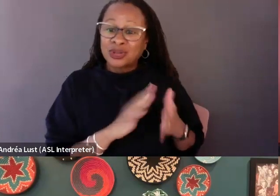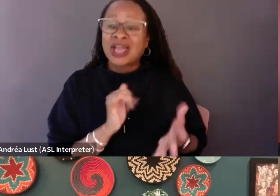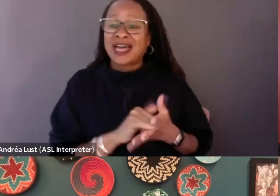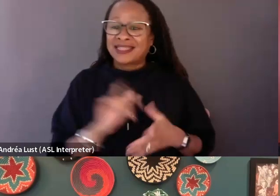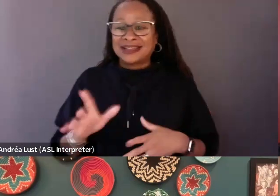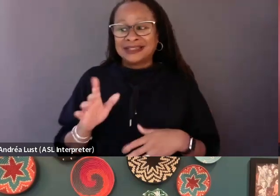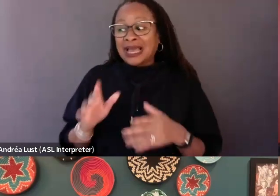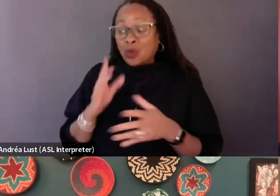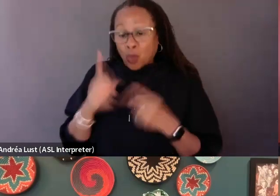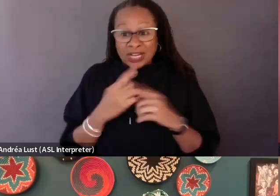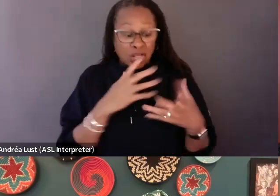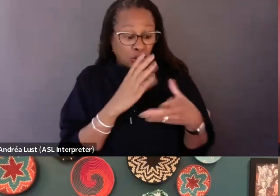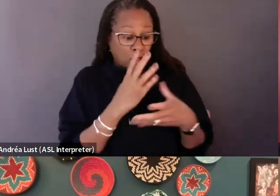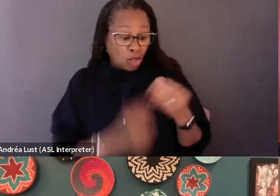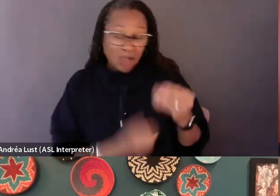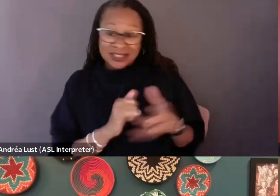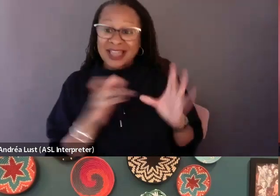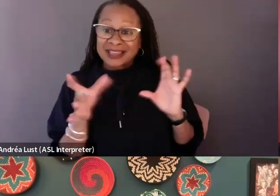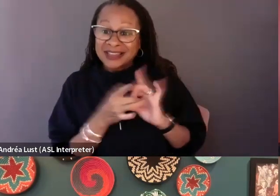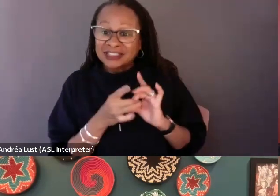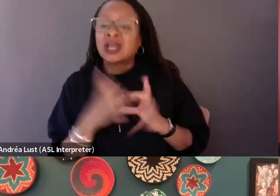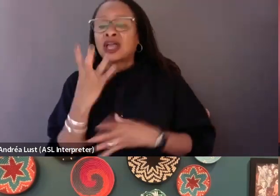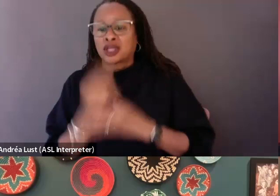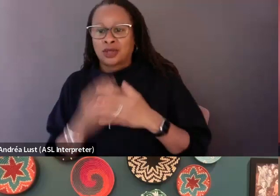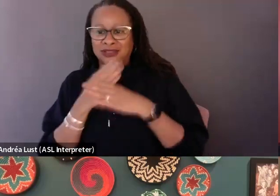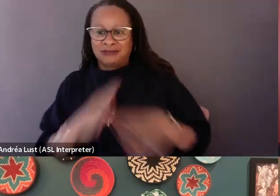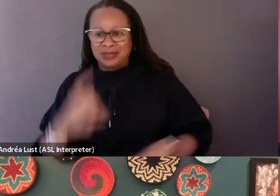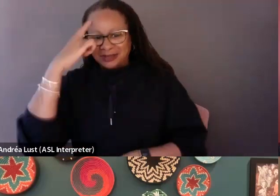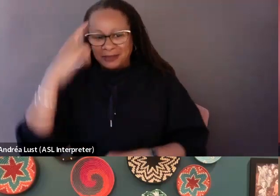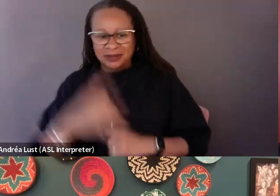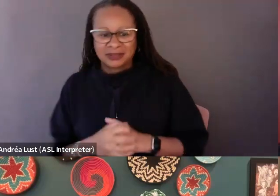with that came the struggle, the fear of when you're alone, how will you manage.